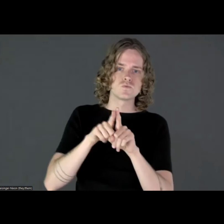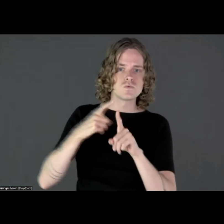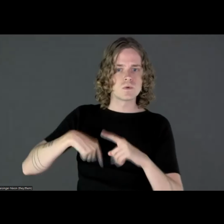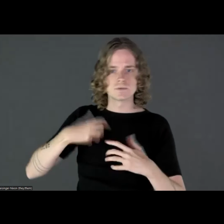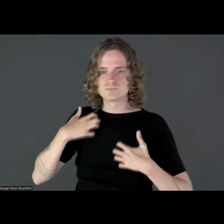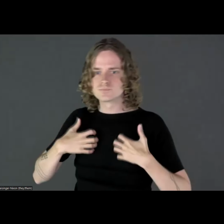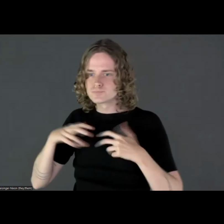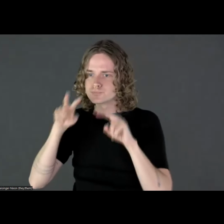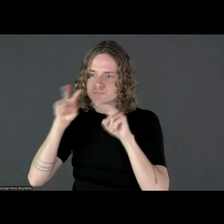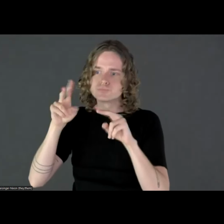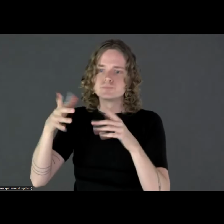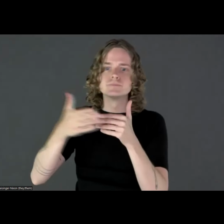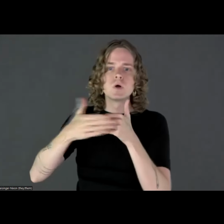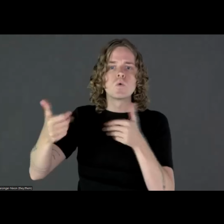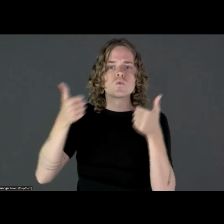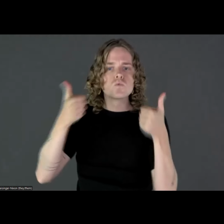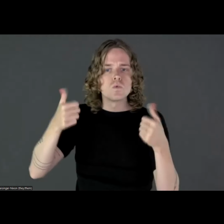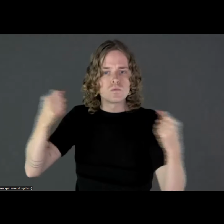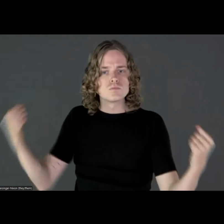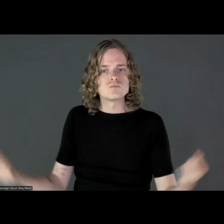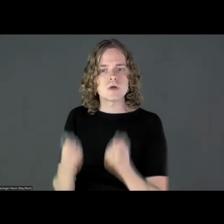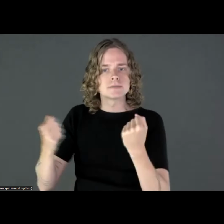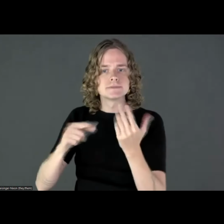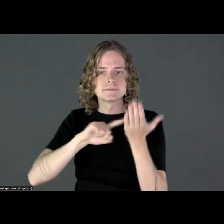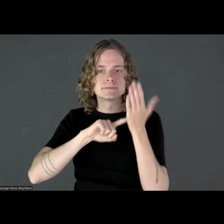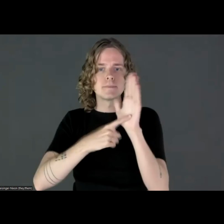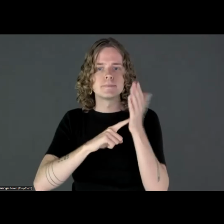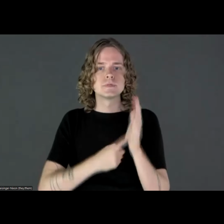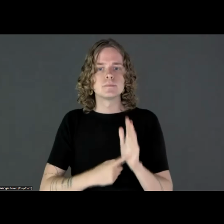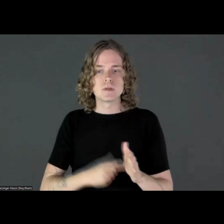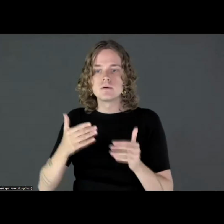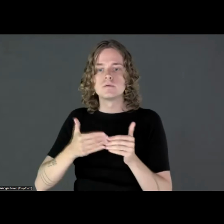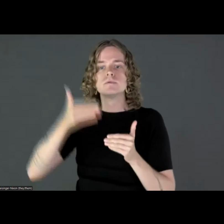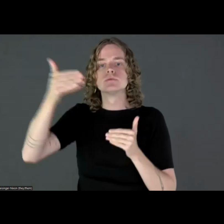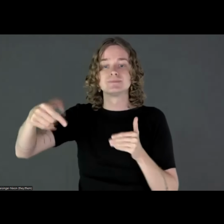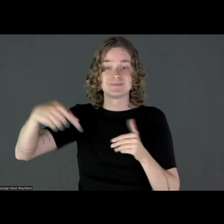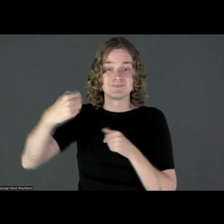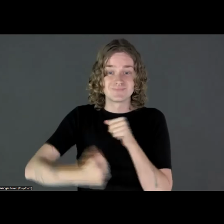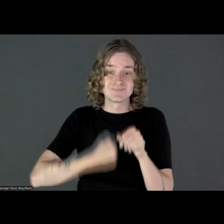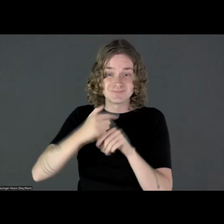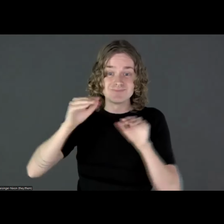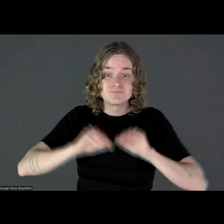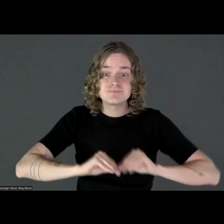later in the year when they were released. We have heard some examples of tools that have